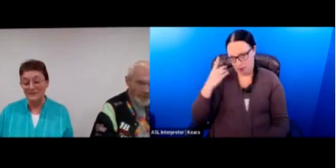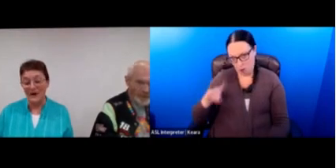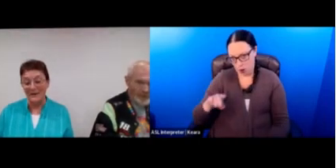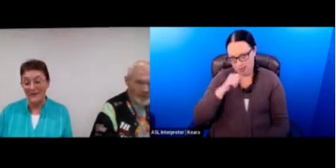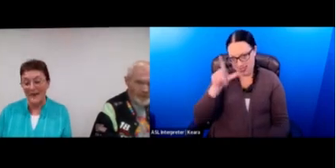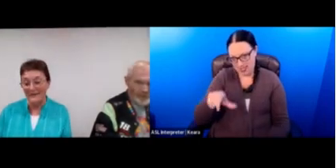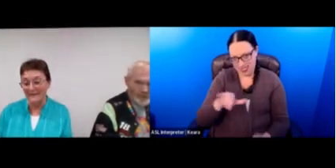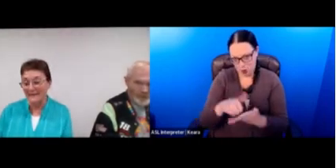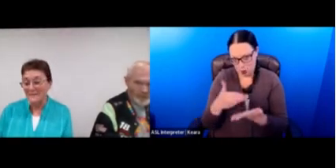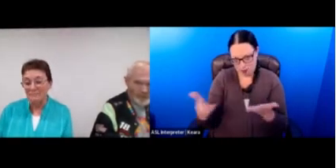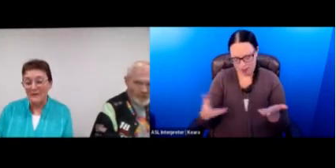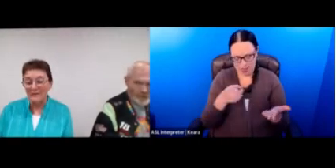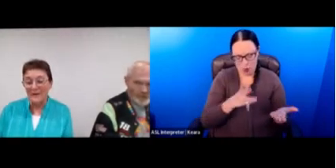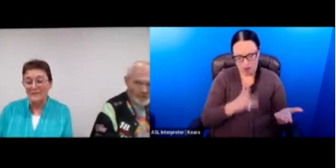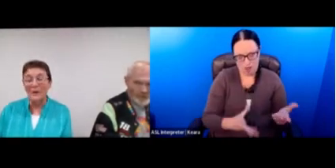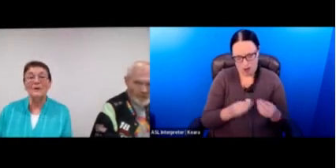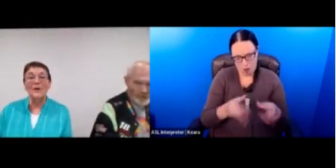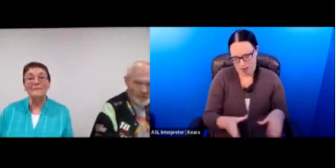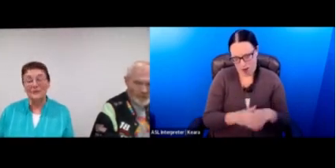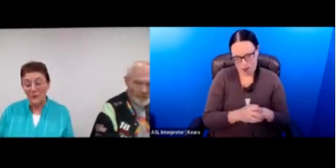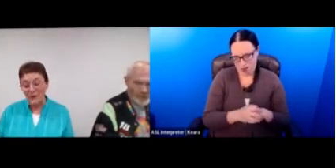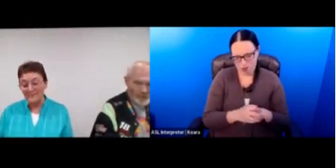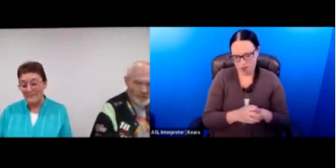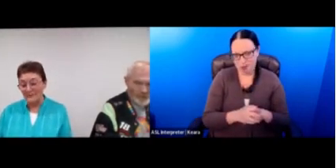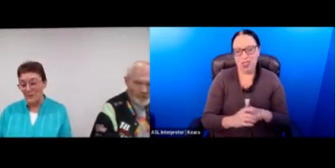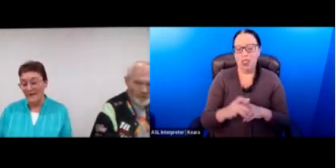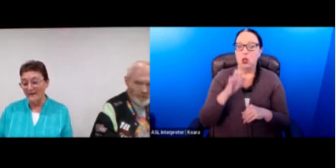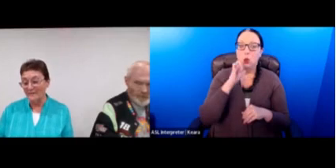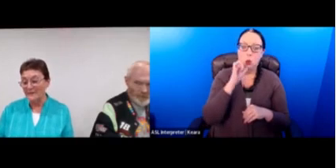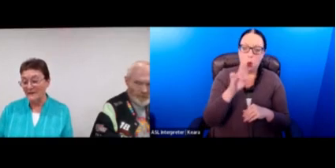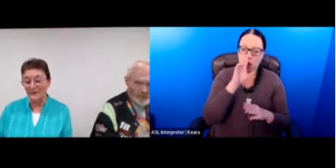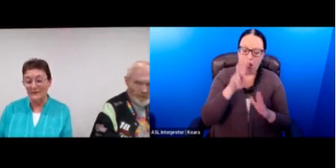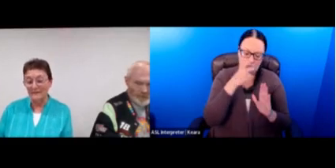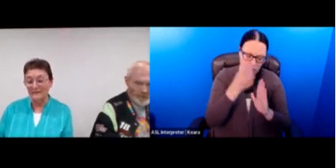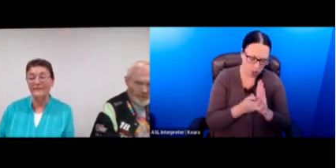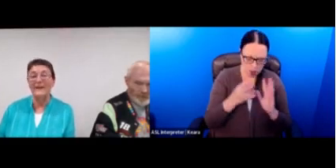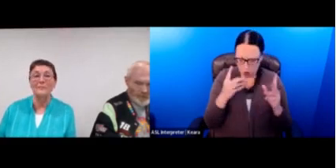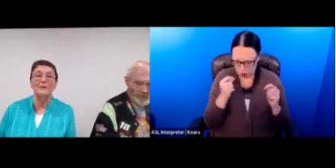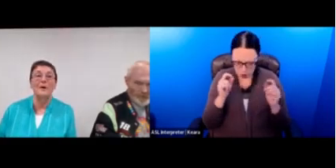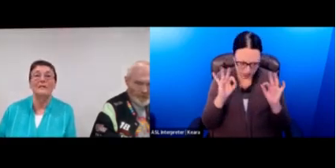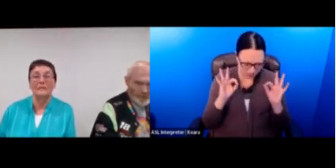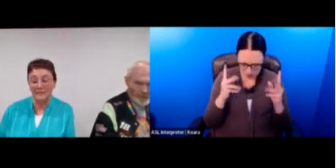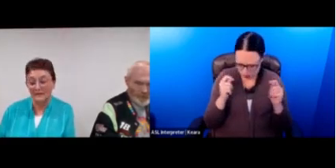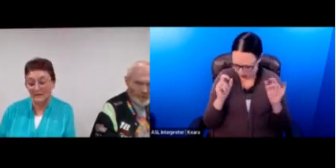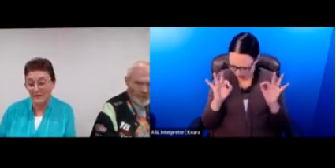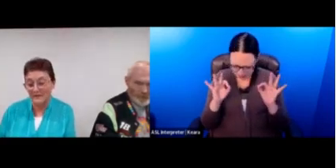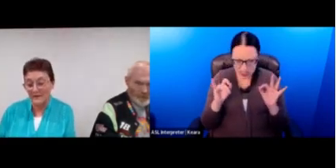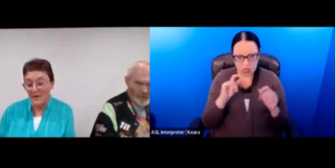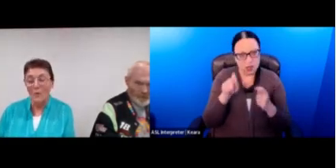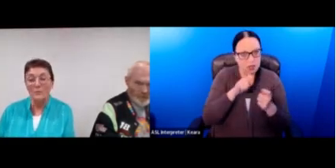just fine without it. So don't get wrapped too wrapped up in the What is particularly on things that have never been a part of someone's history, or